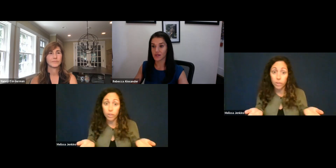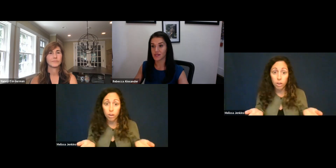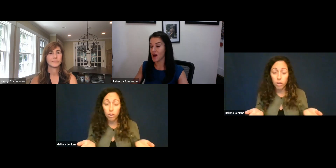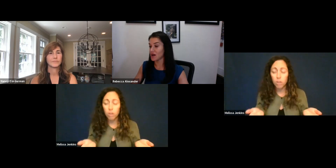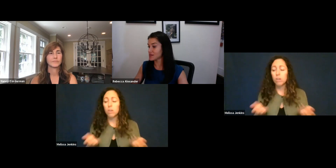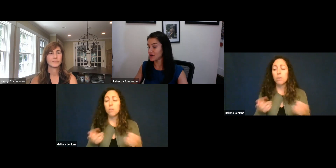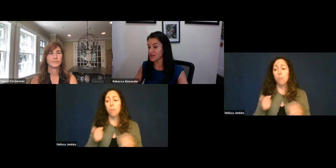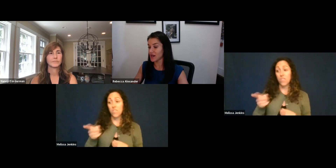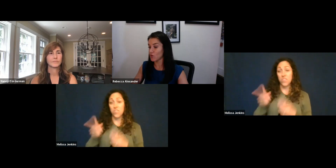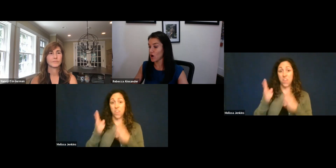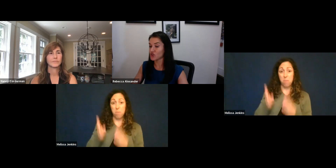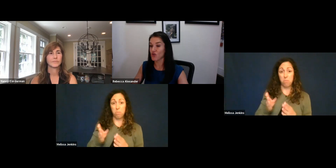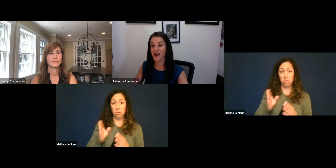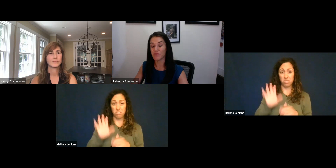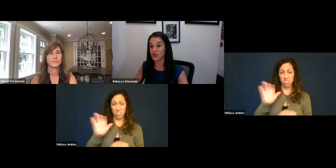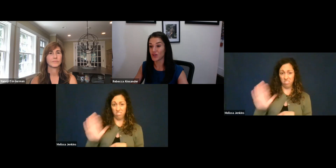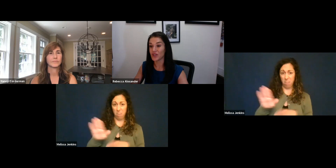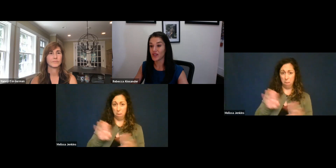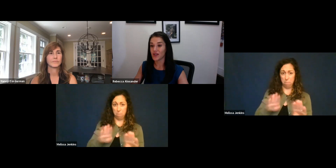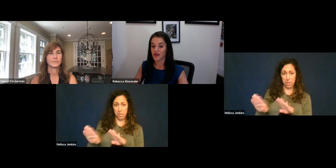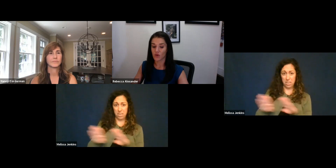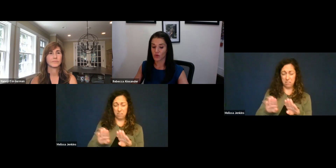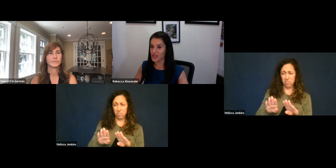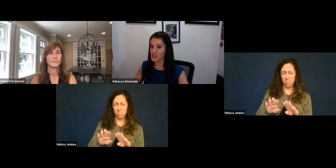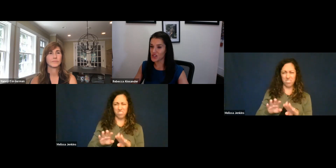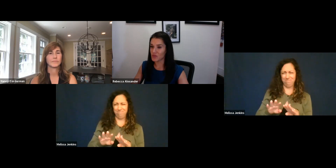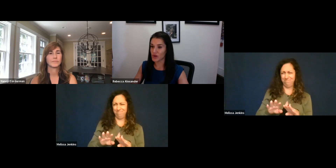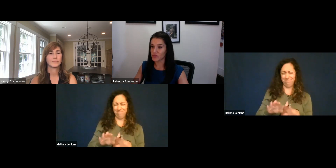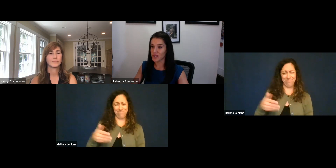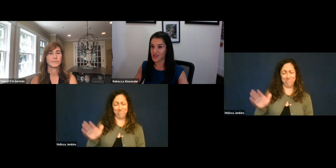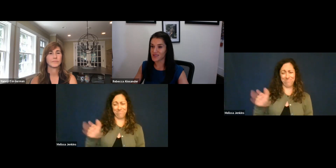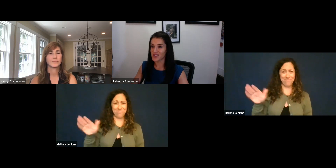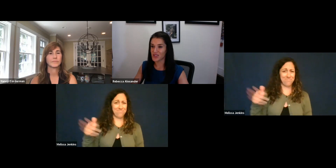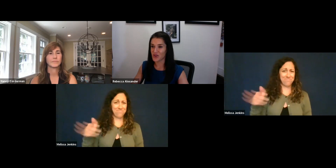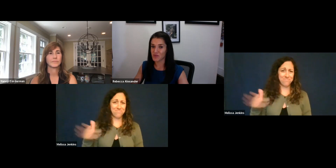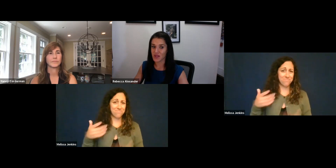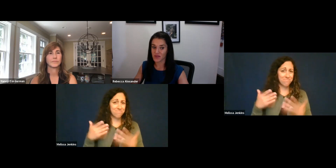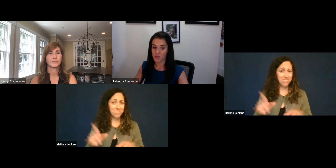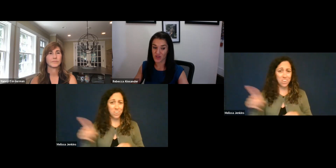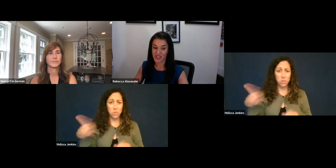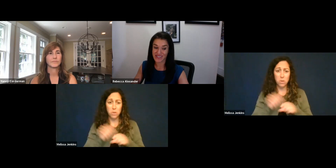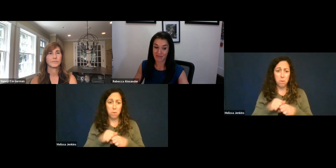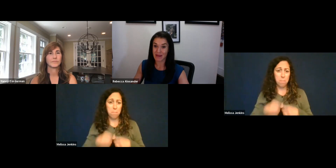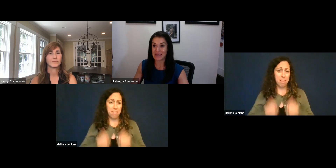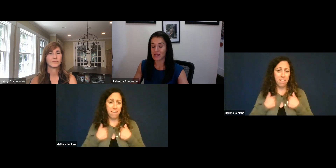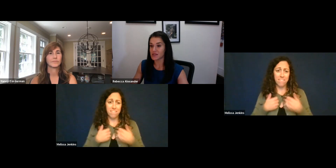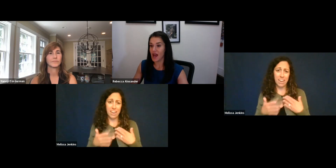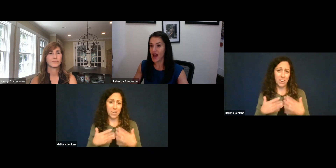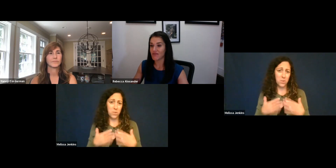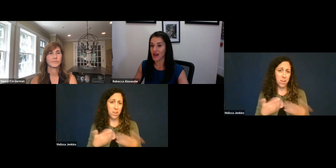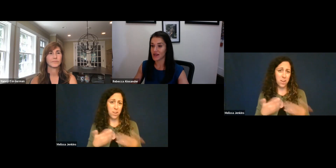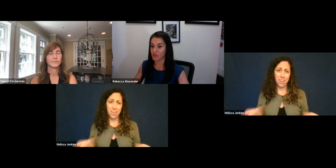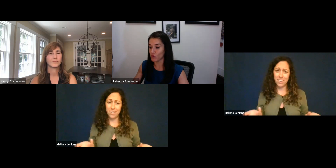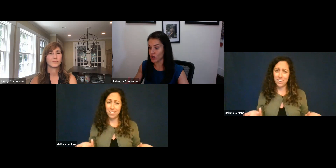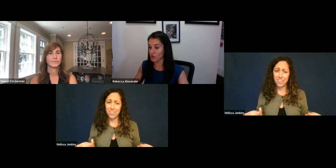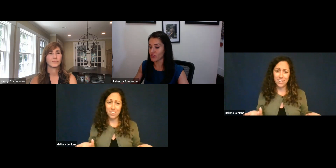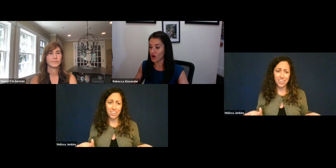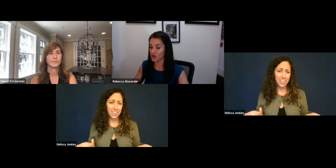This is not somebody that I want to try to build a relationship with, because this shows me that this person maybe doesn't have that type of wherewithal